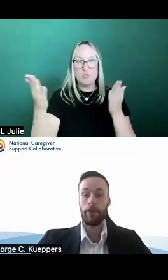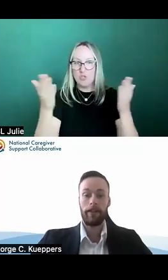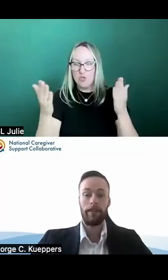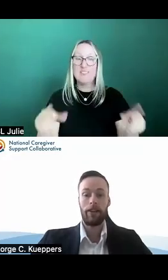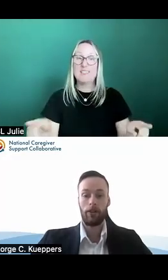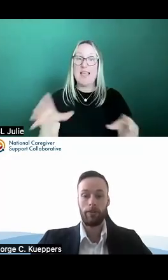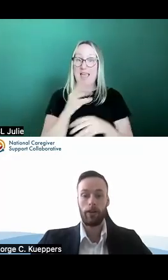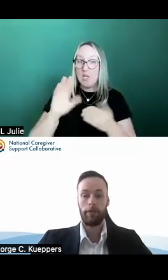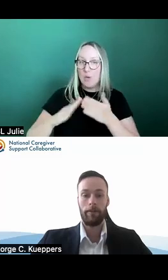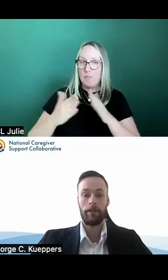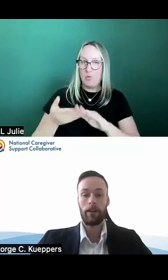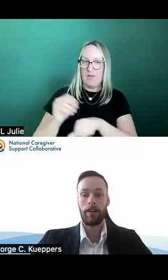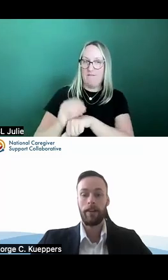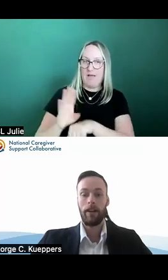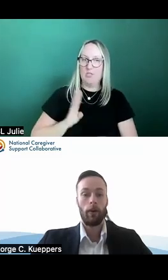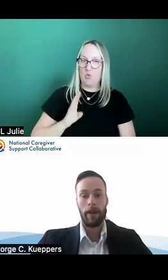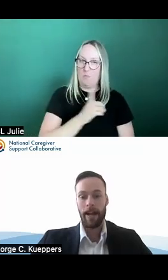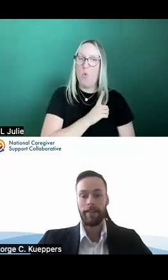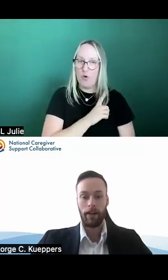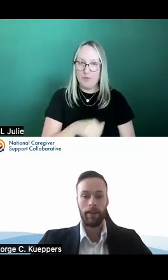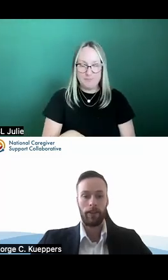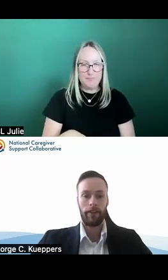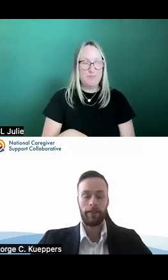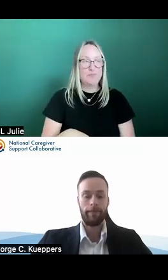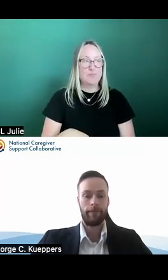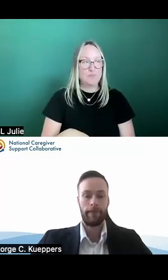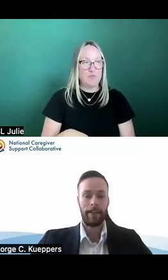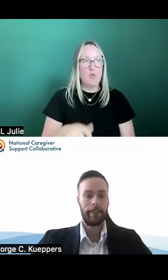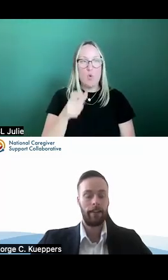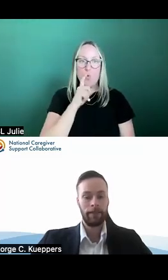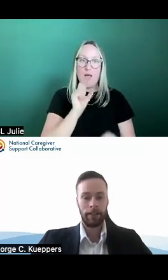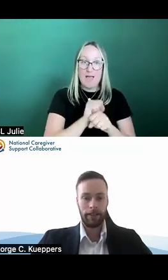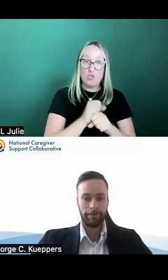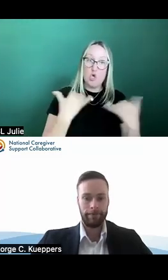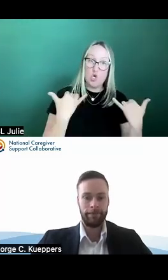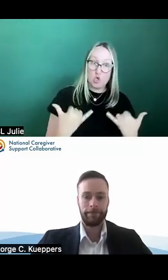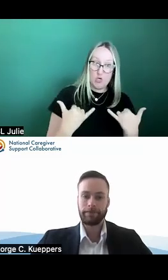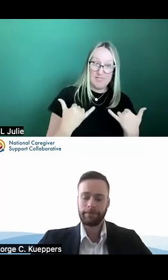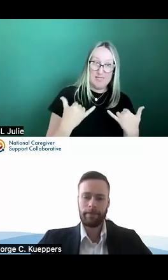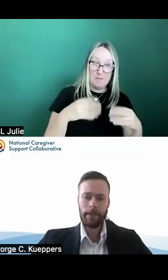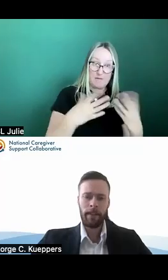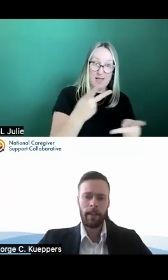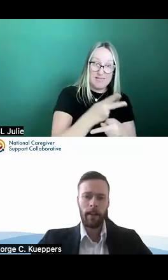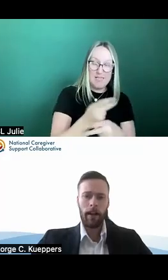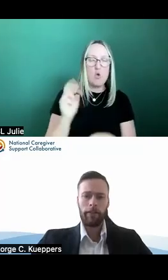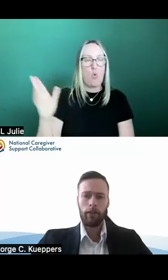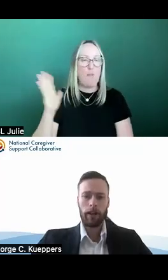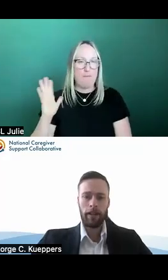community advisory board made up of current or past caregivers. Next slide. Our four key